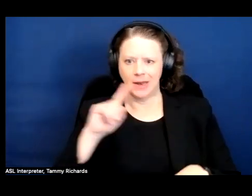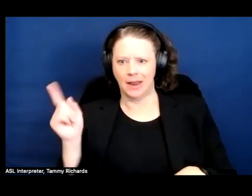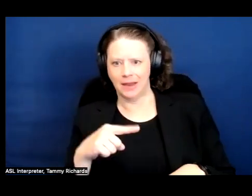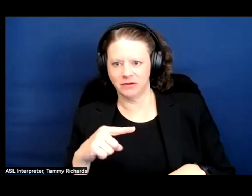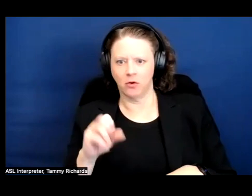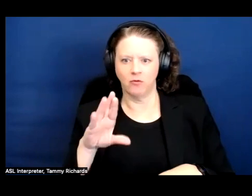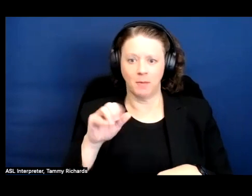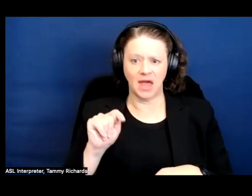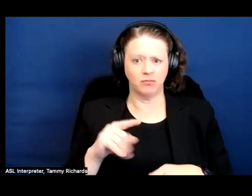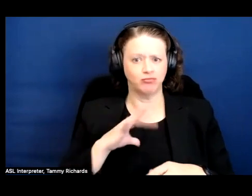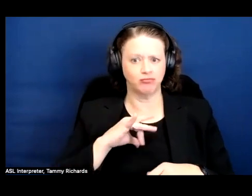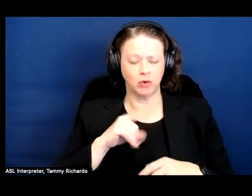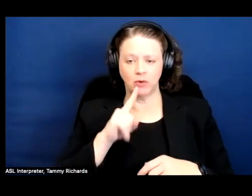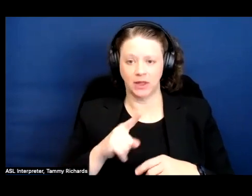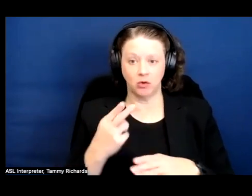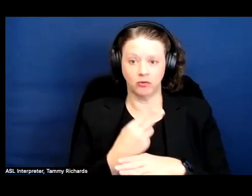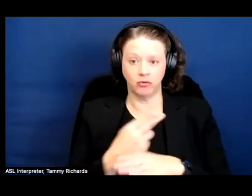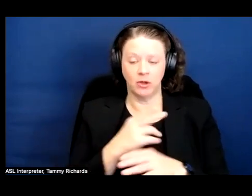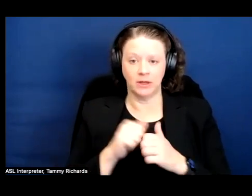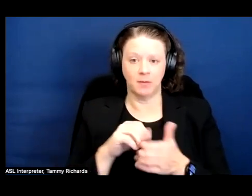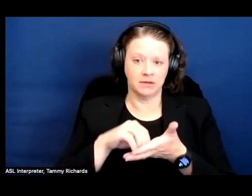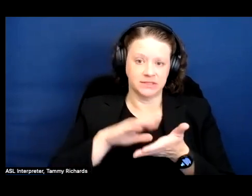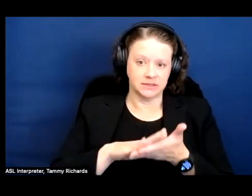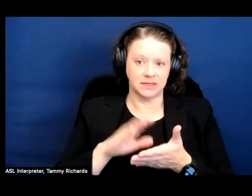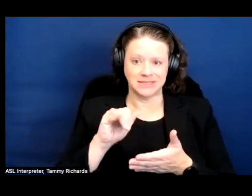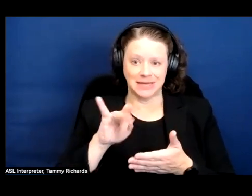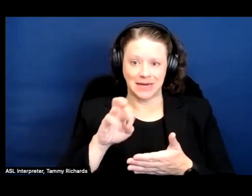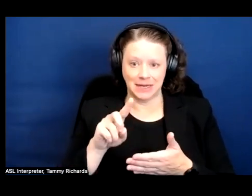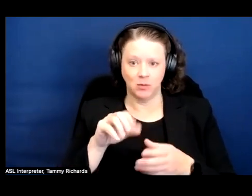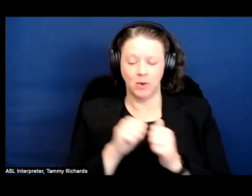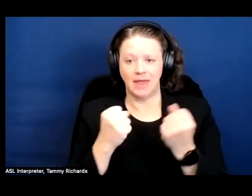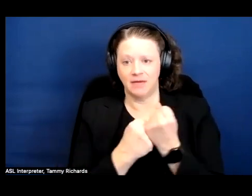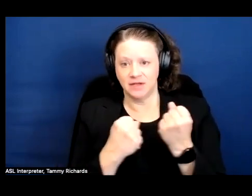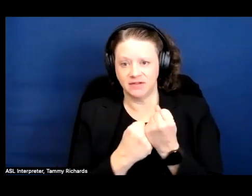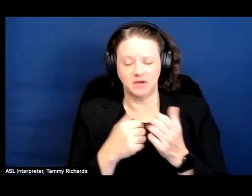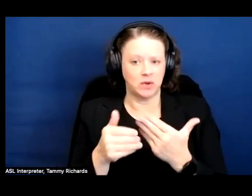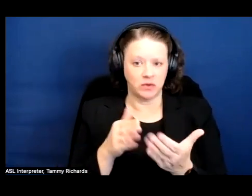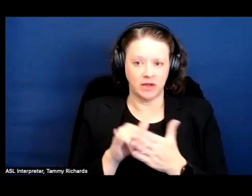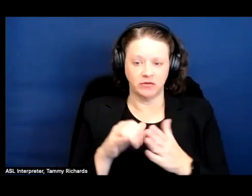Okay, third hypothetical. This one is for Beth. Beth has reoccurring depression.